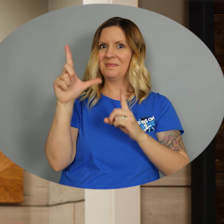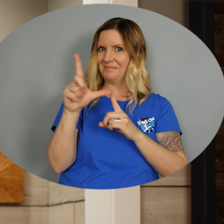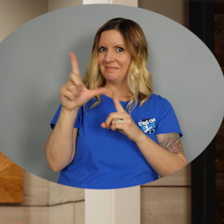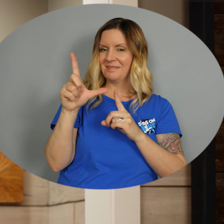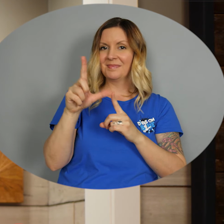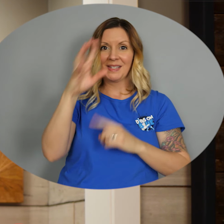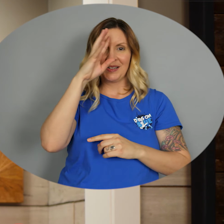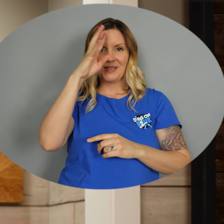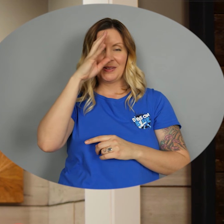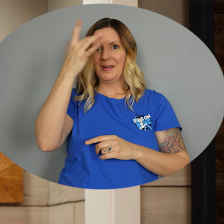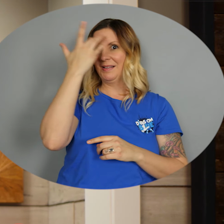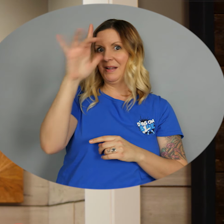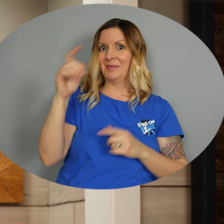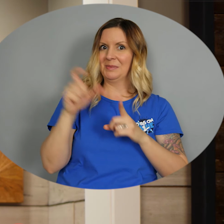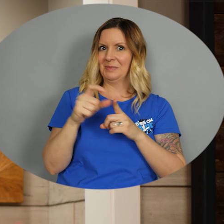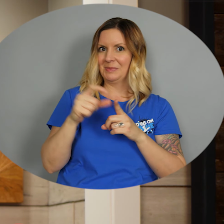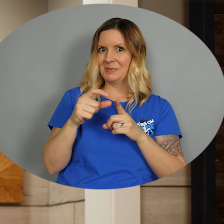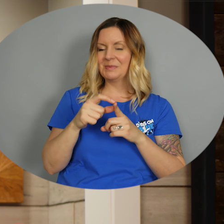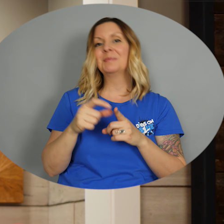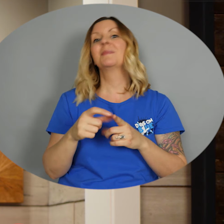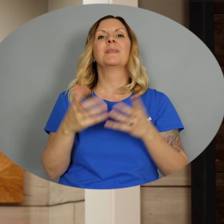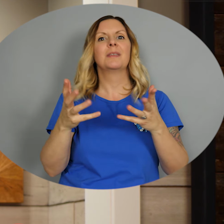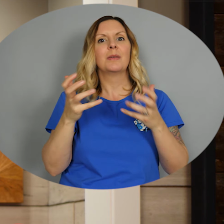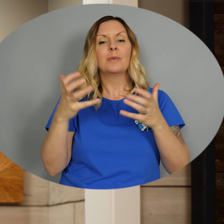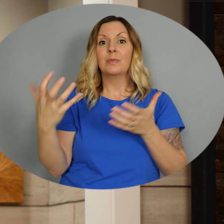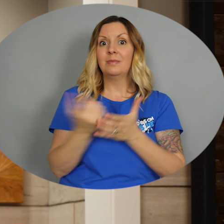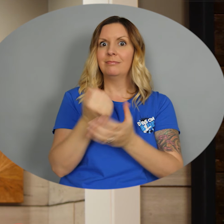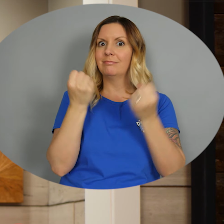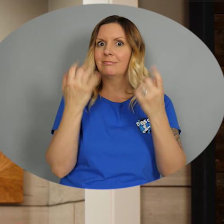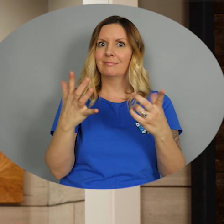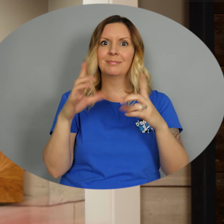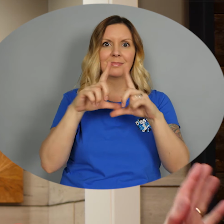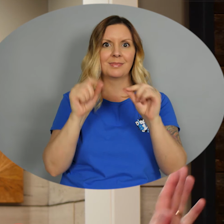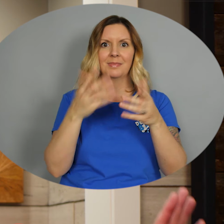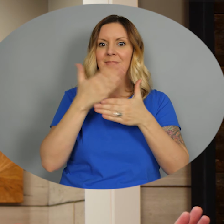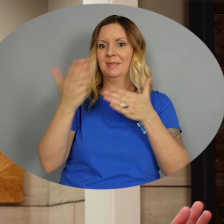letters and build clever words as you work to collect enough cards for the big finale